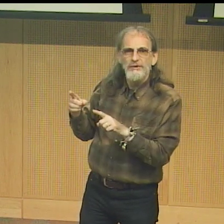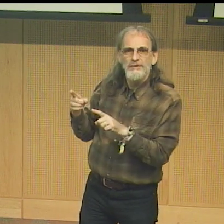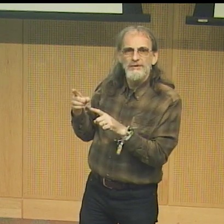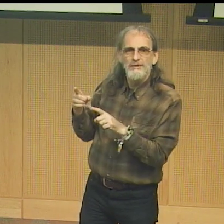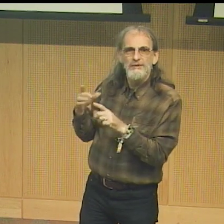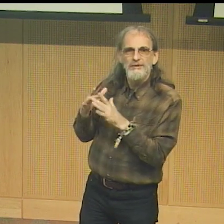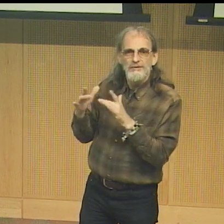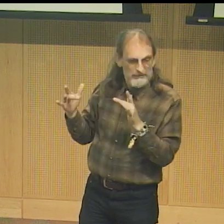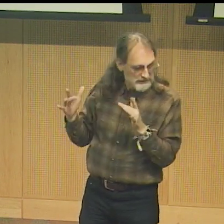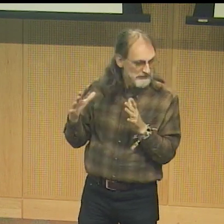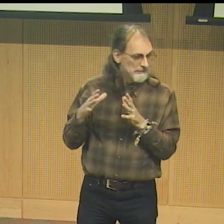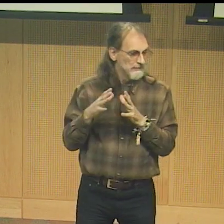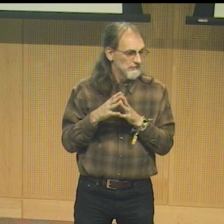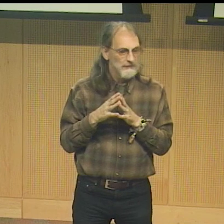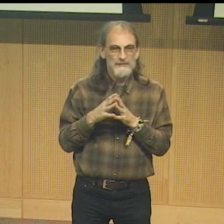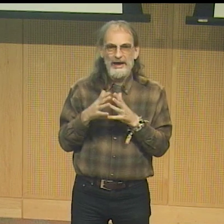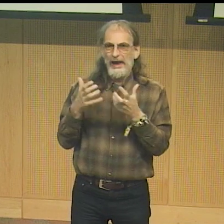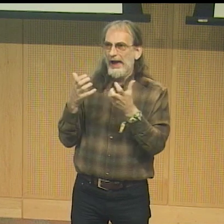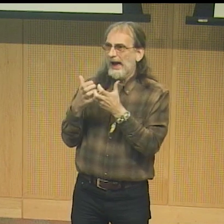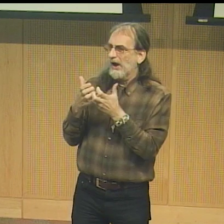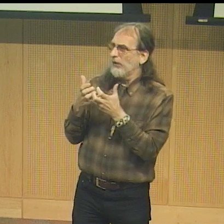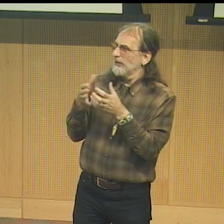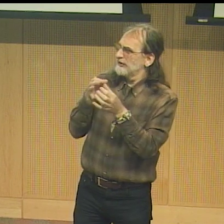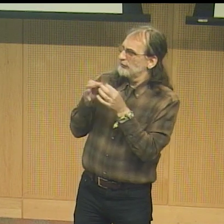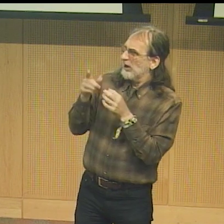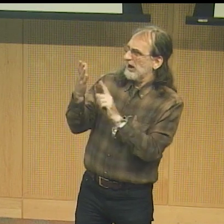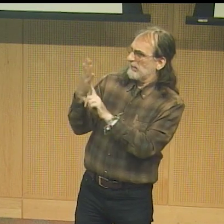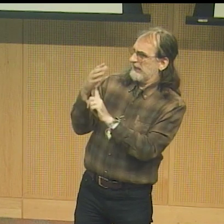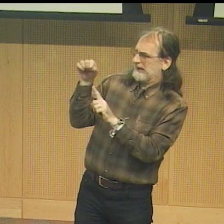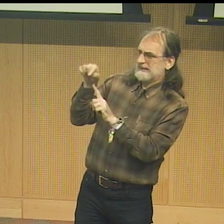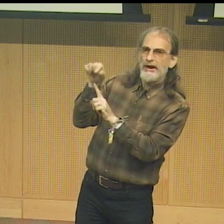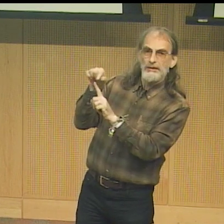And that will allow us to better understand oppression.